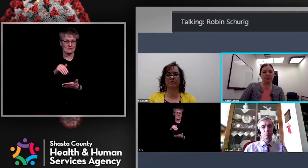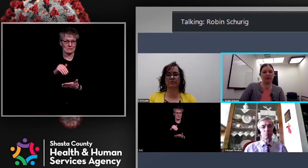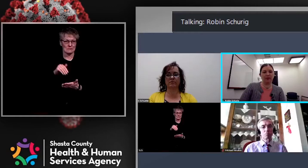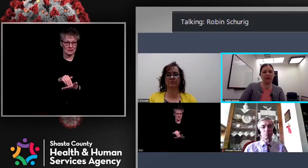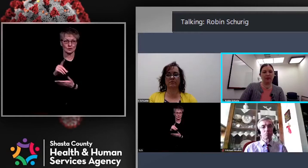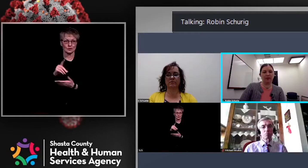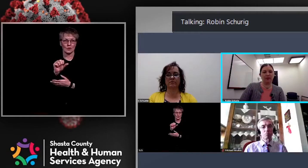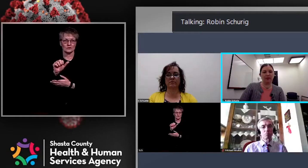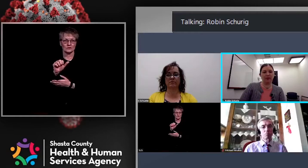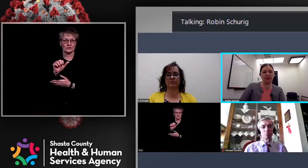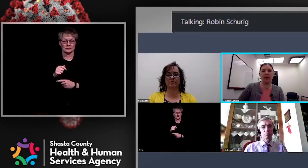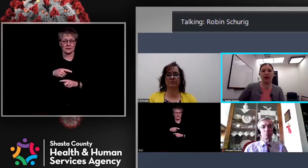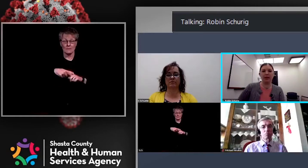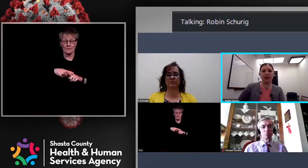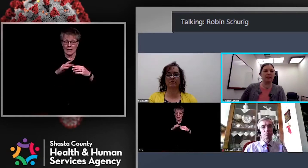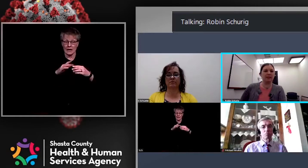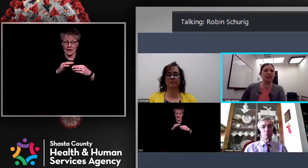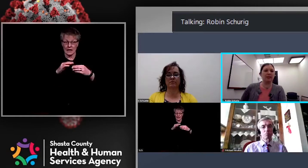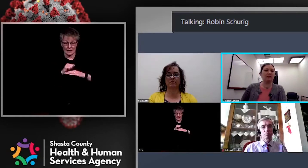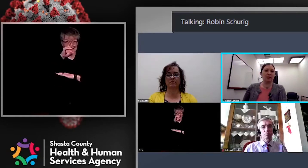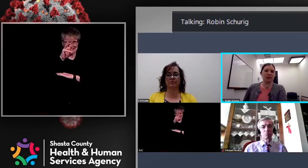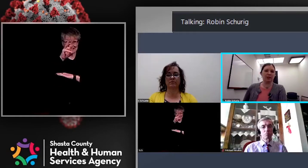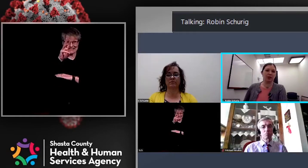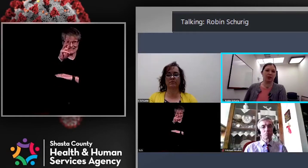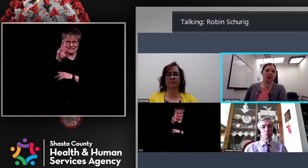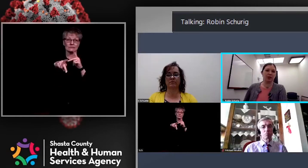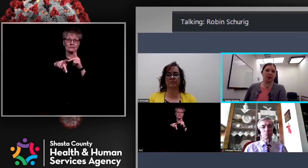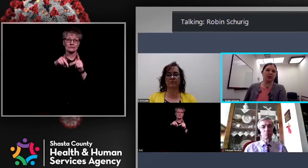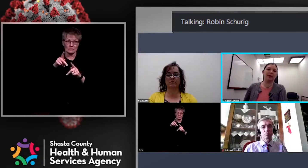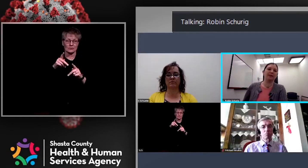this rare and severe type of blood clot in people who've received the Johnson & Johnson